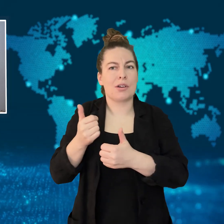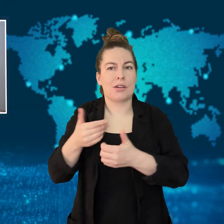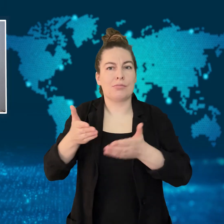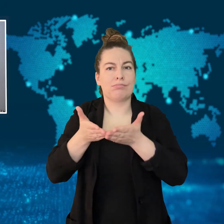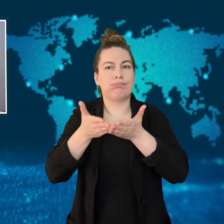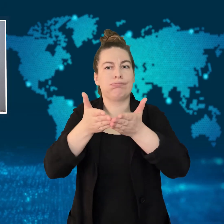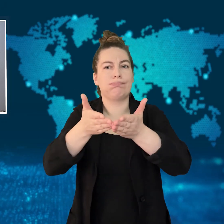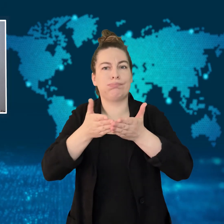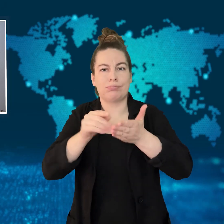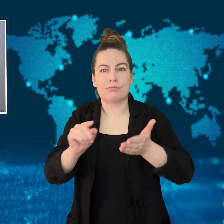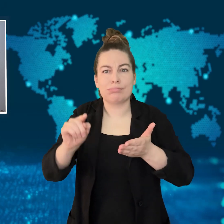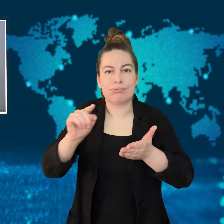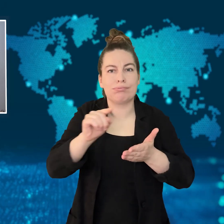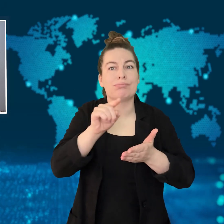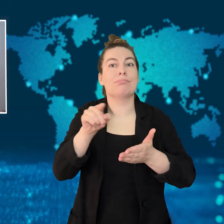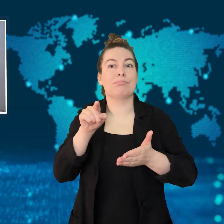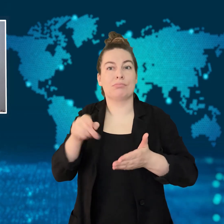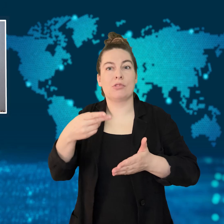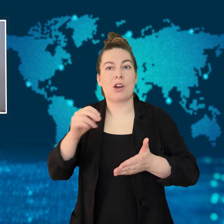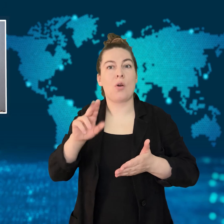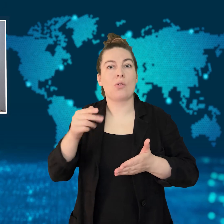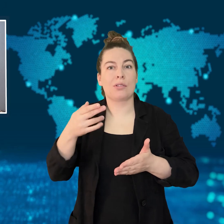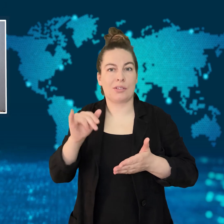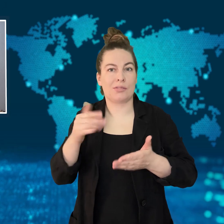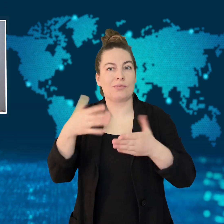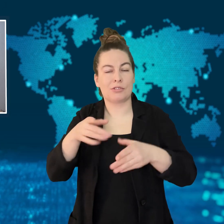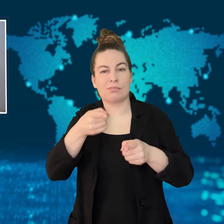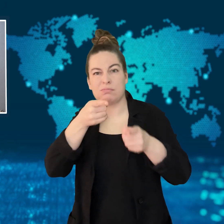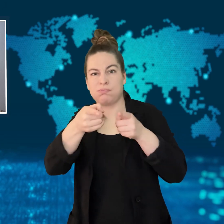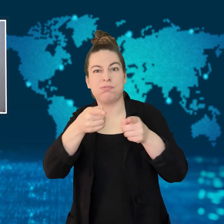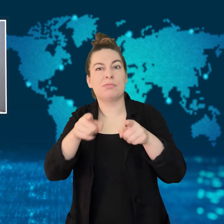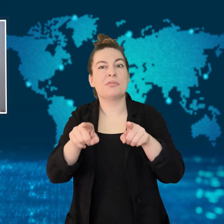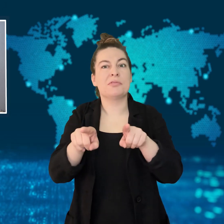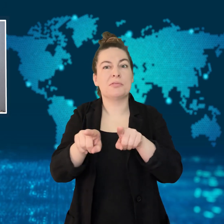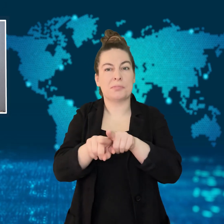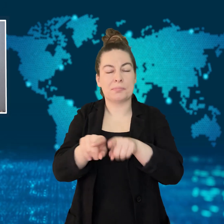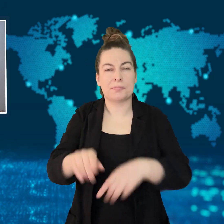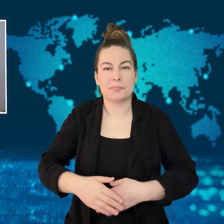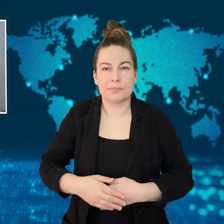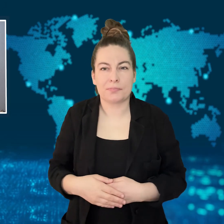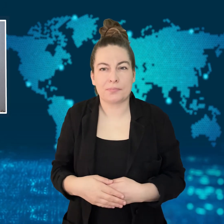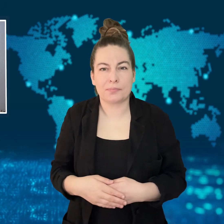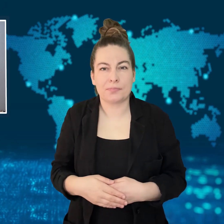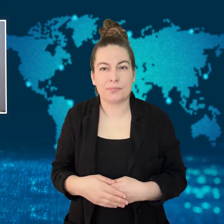send a message Ã¢Â€Â“ perhaps several messages Ã¢Â€Â“ to Iran."